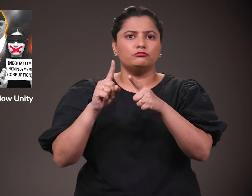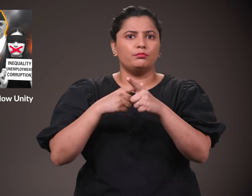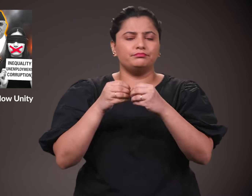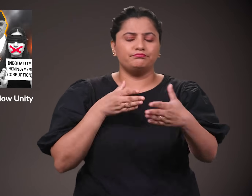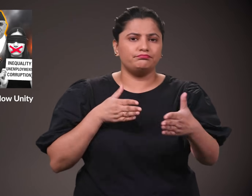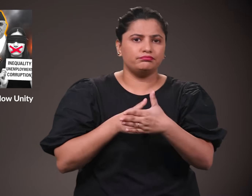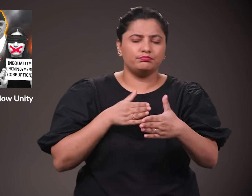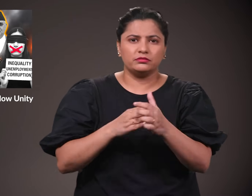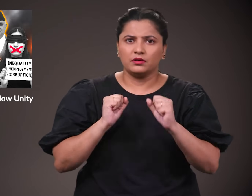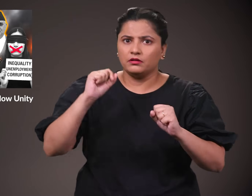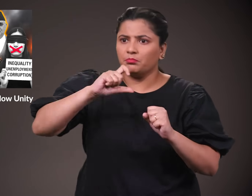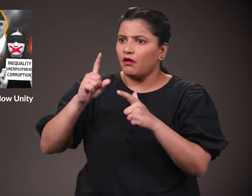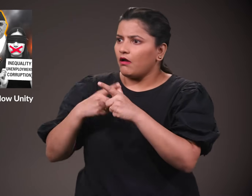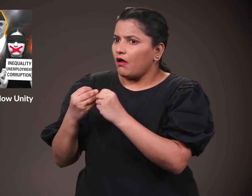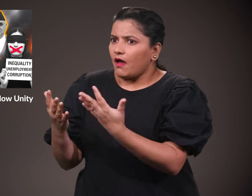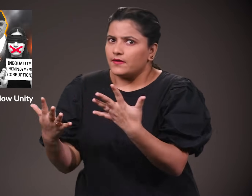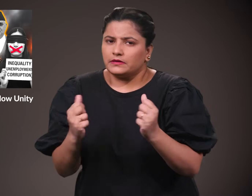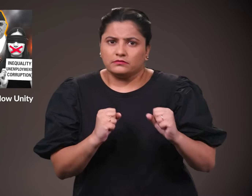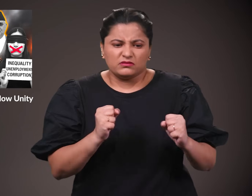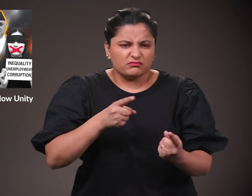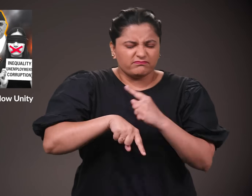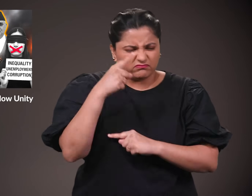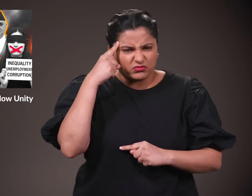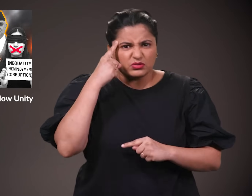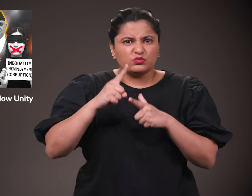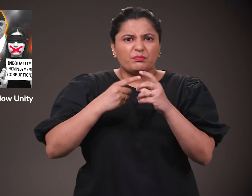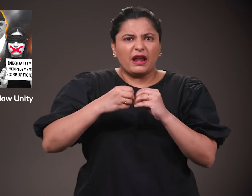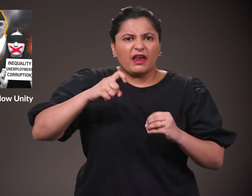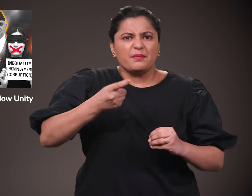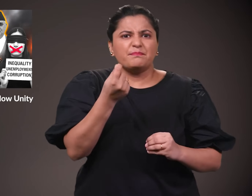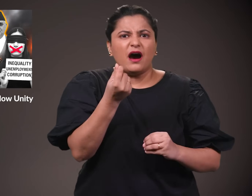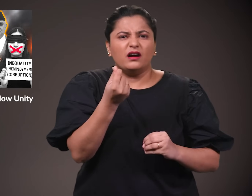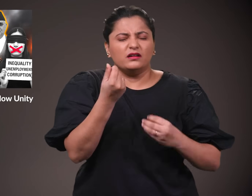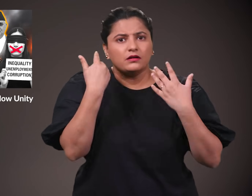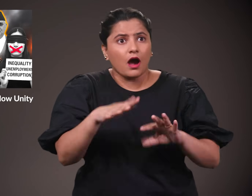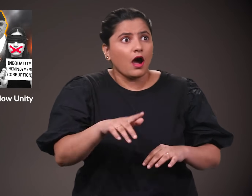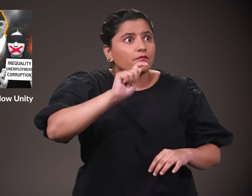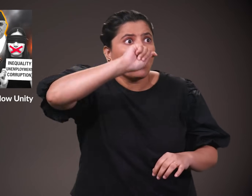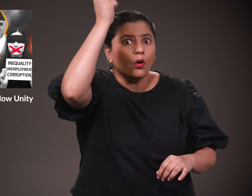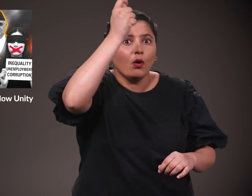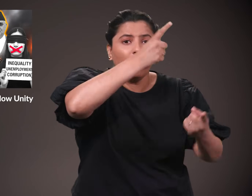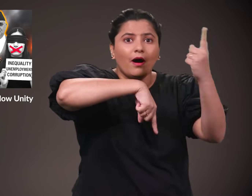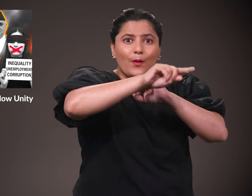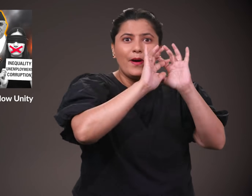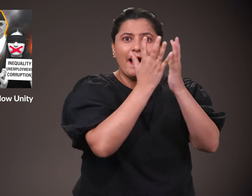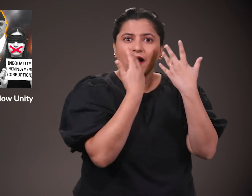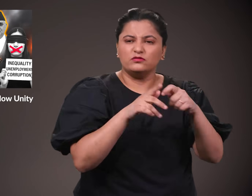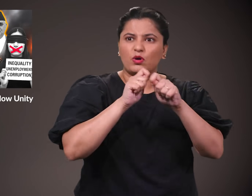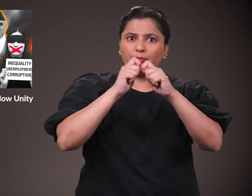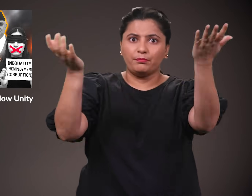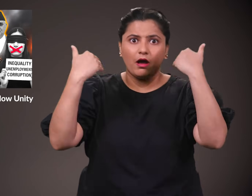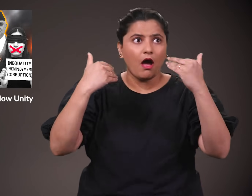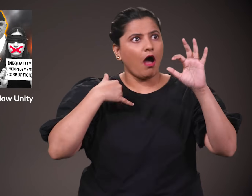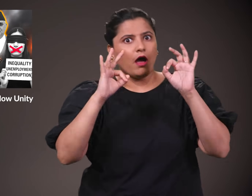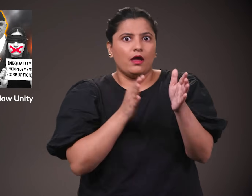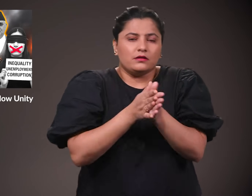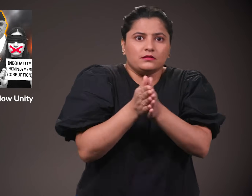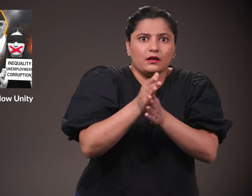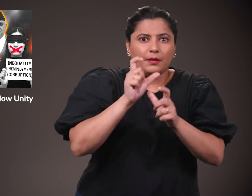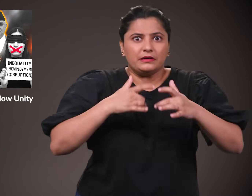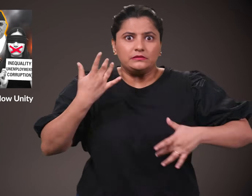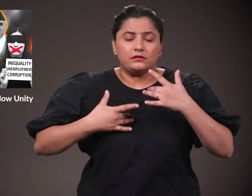Due to poor employment opportunities in Nepal, many youth migrate abroad for work.